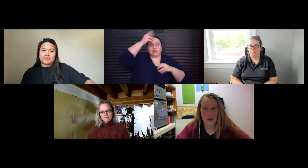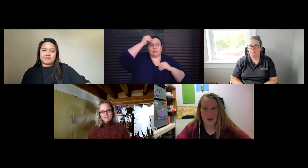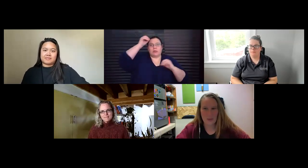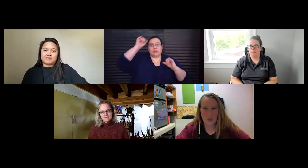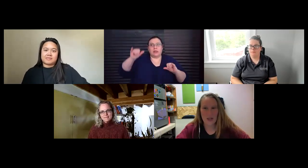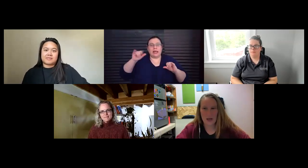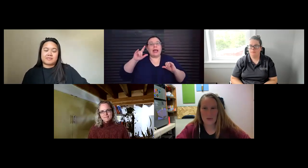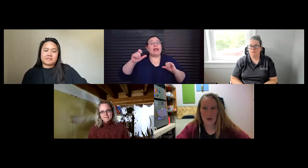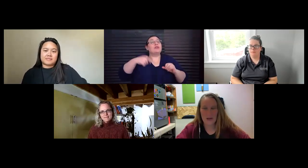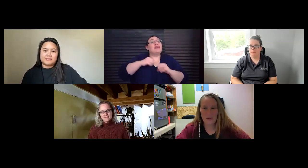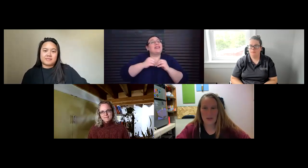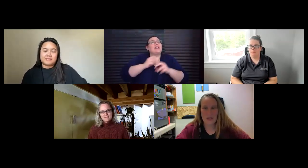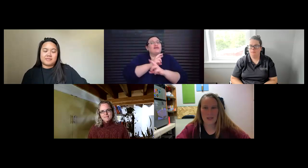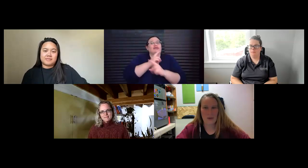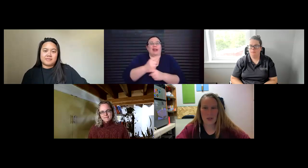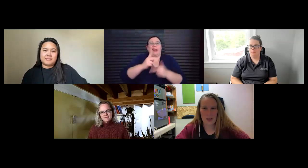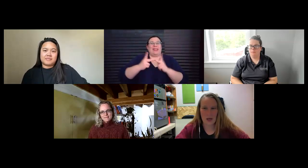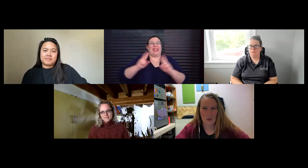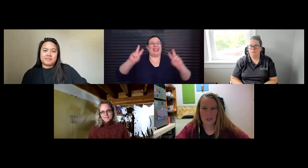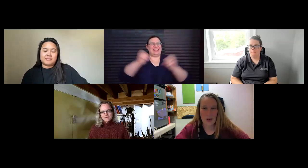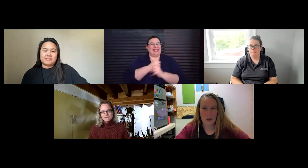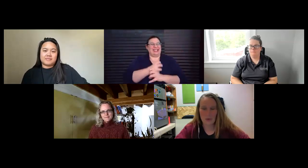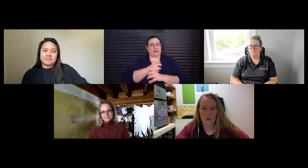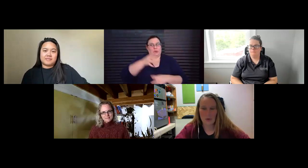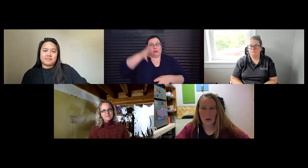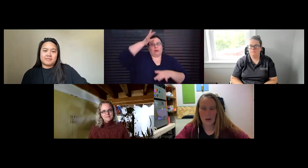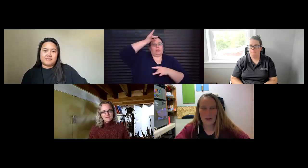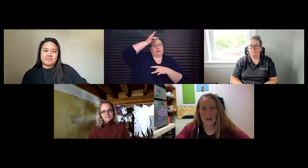that information, as well. Because as I mentioned, I was not before.